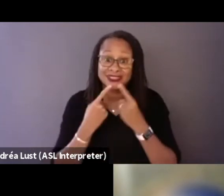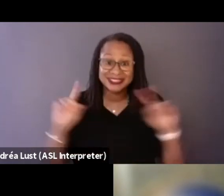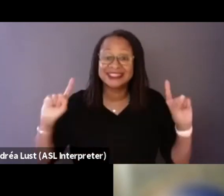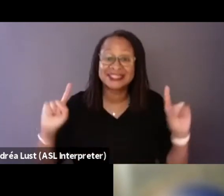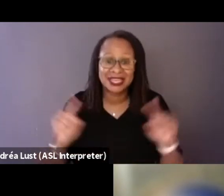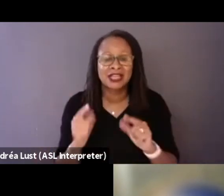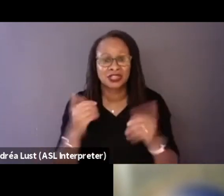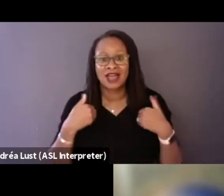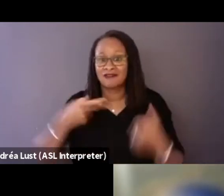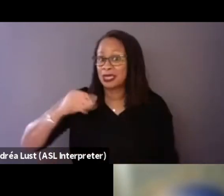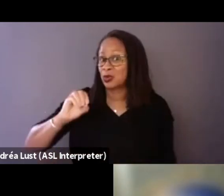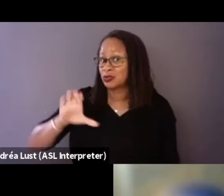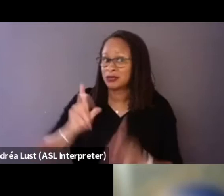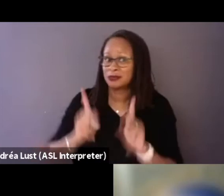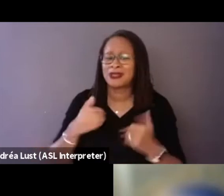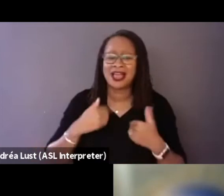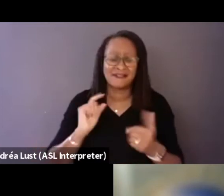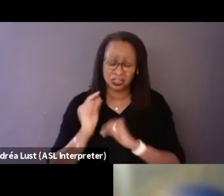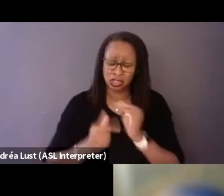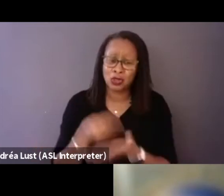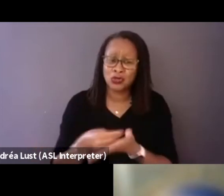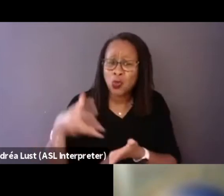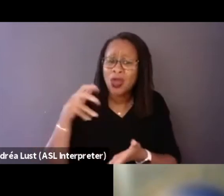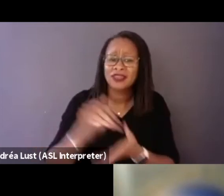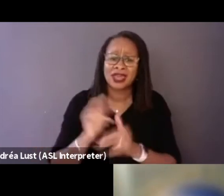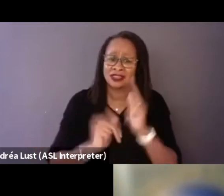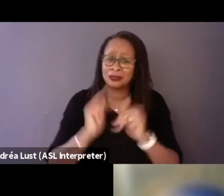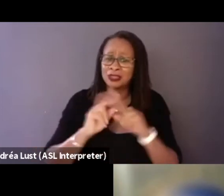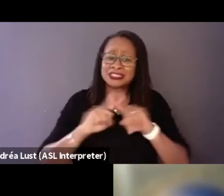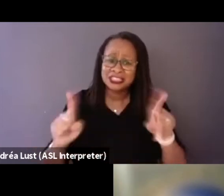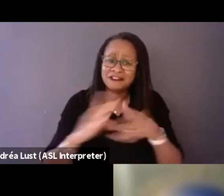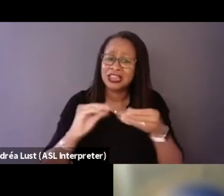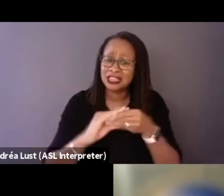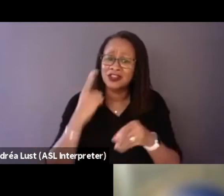to have generational wealth, to build a different legacies for people of color.